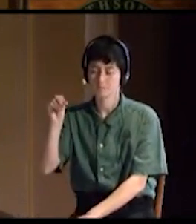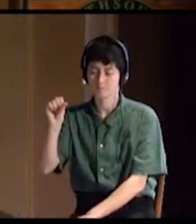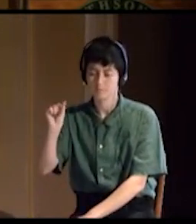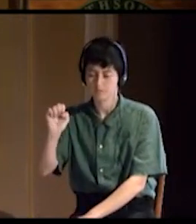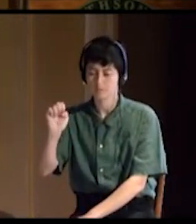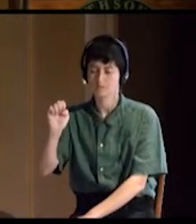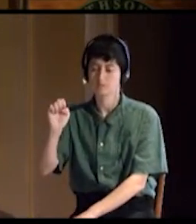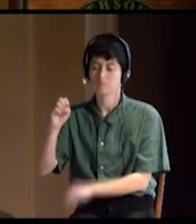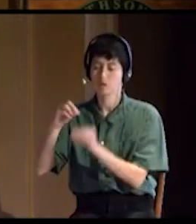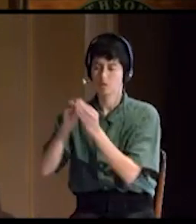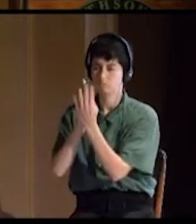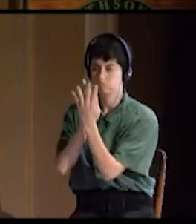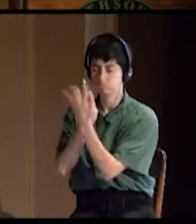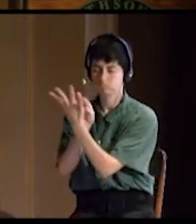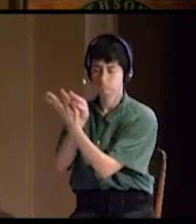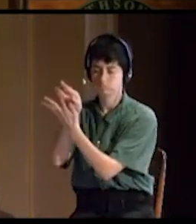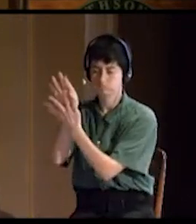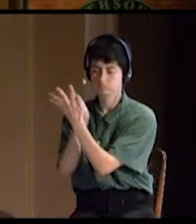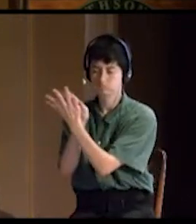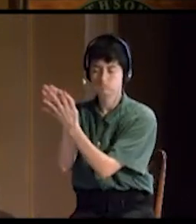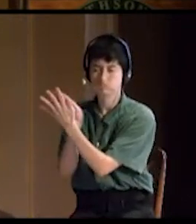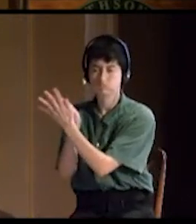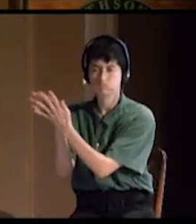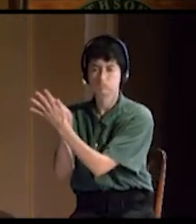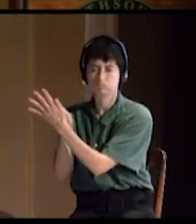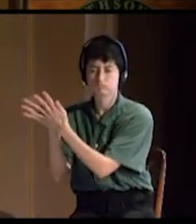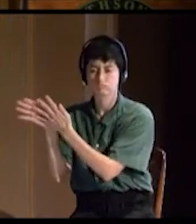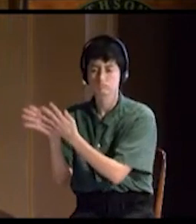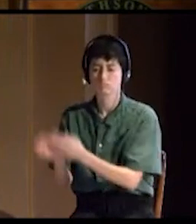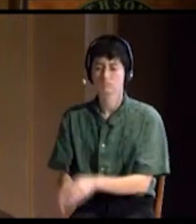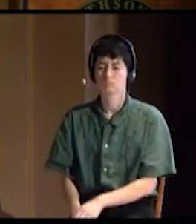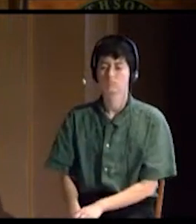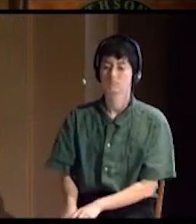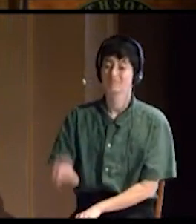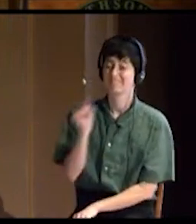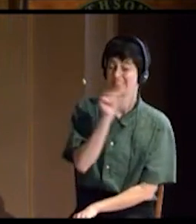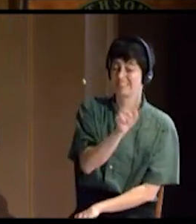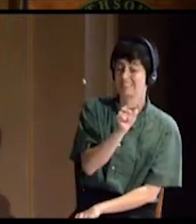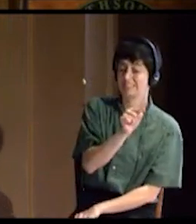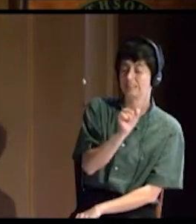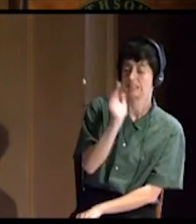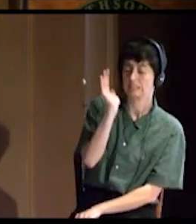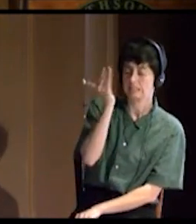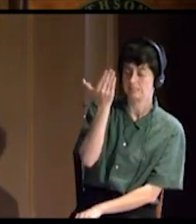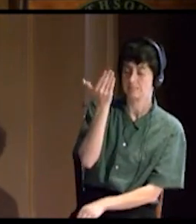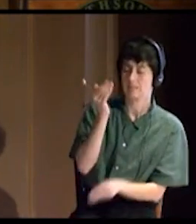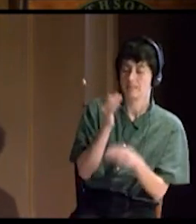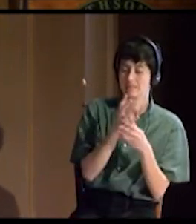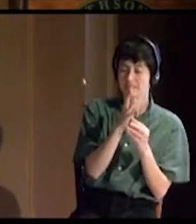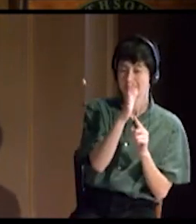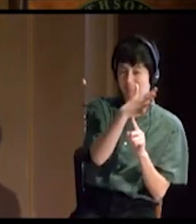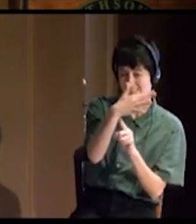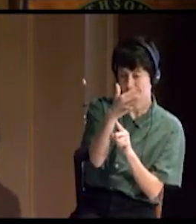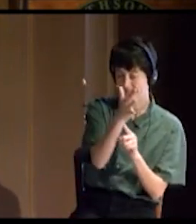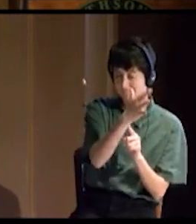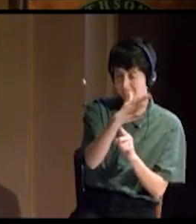to tolerate the temperate environment, so smaller leaves, while retaining reproductive structures that were well suited for living